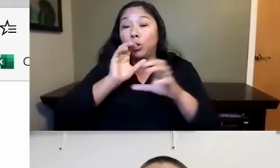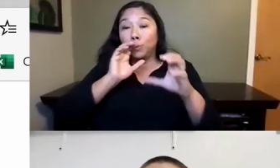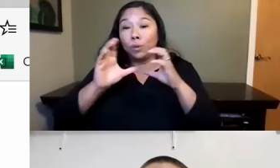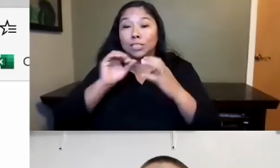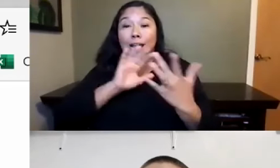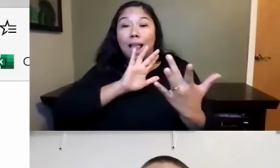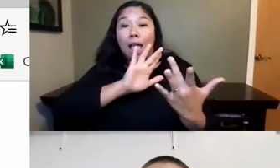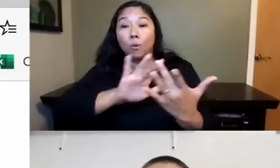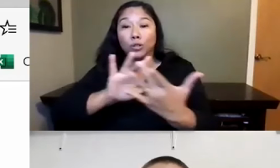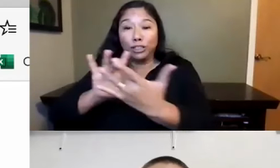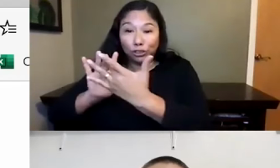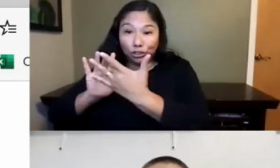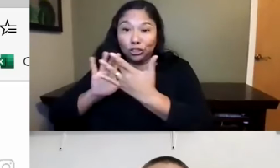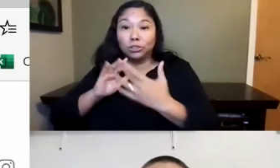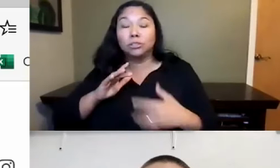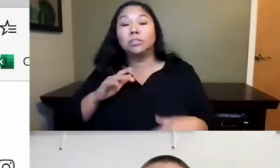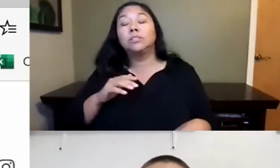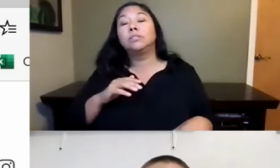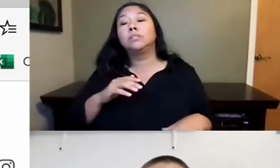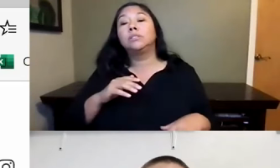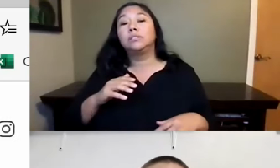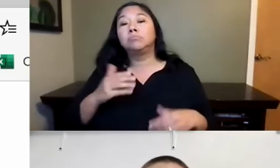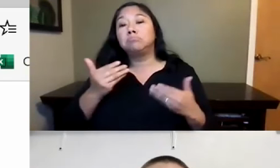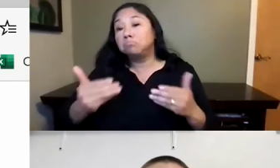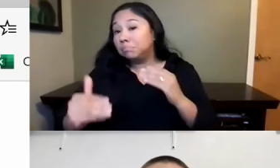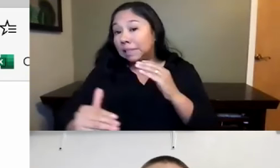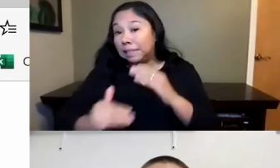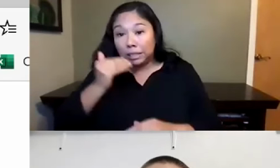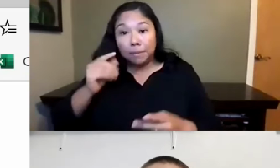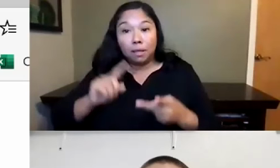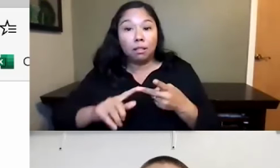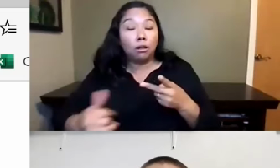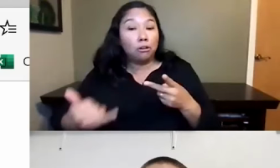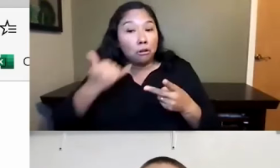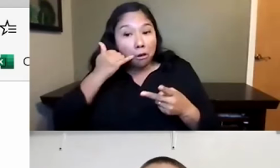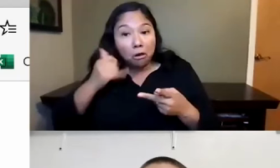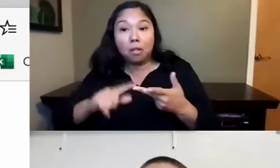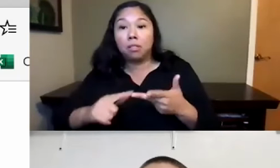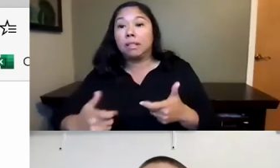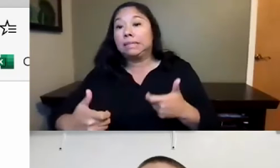Feel free to email us, call us, and text. We will be having